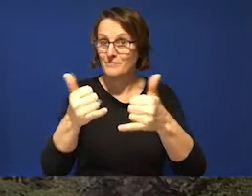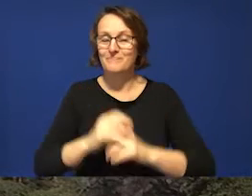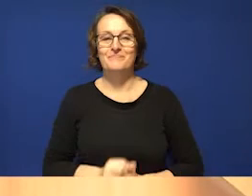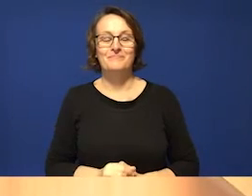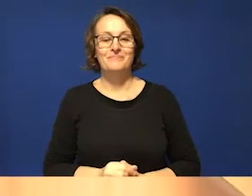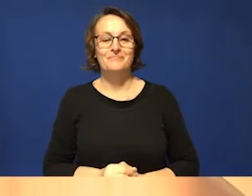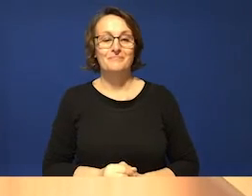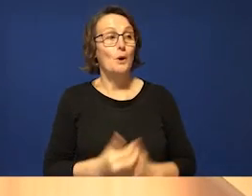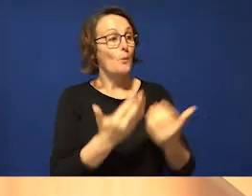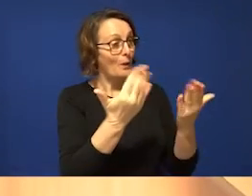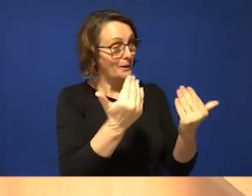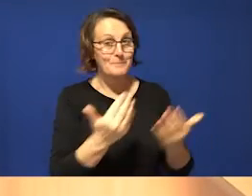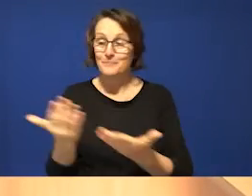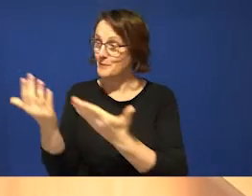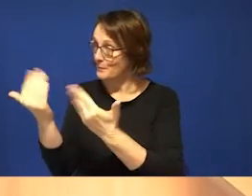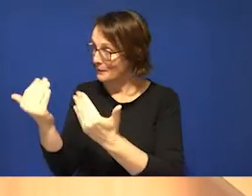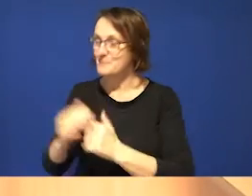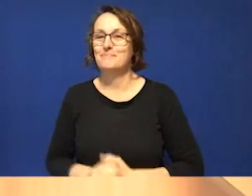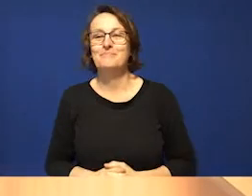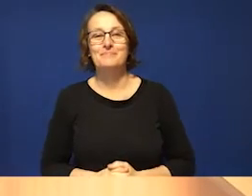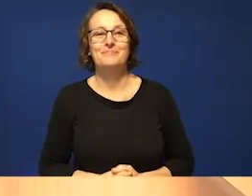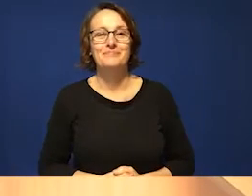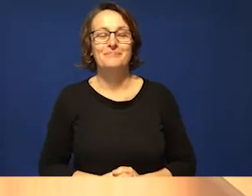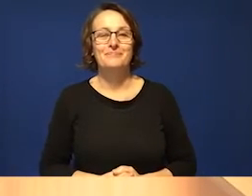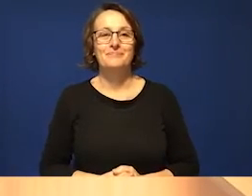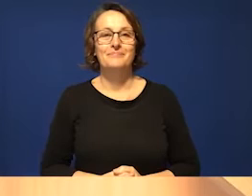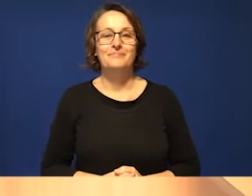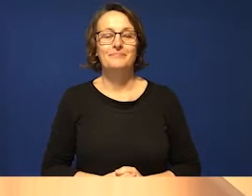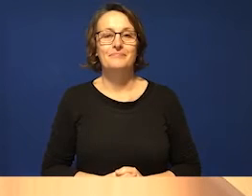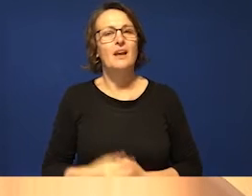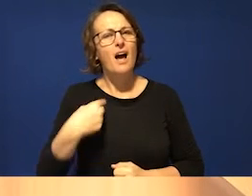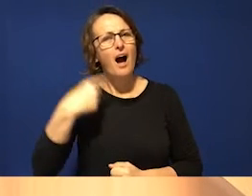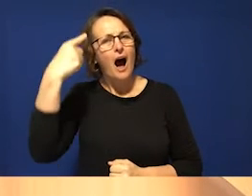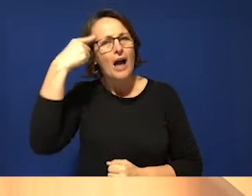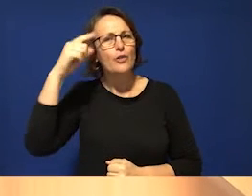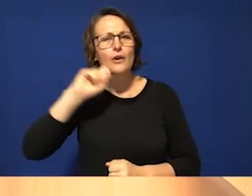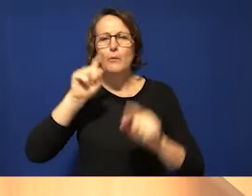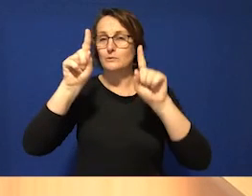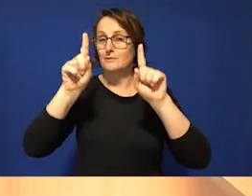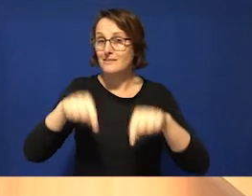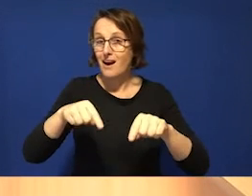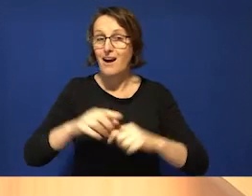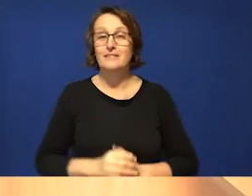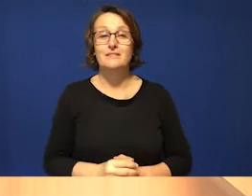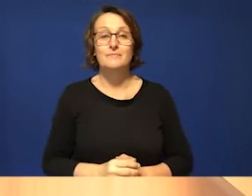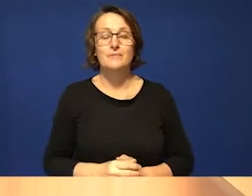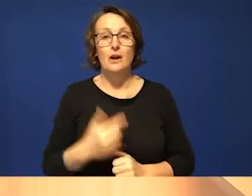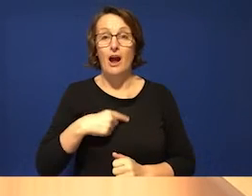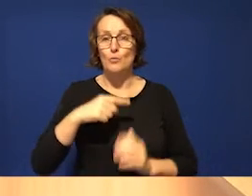Welcome Peter. Thank you. And Peter. Thank you. I thought I'd kick off by reading a quote